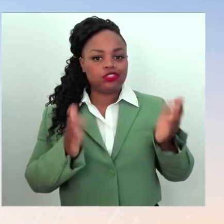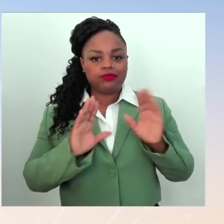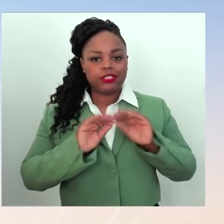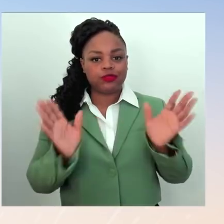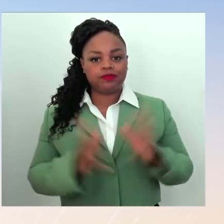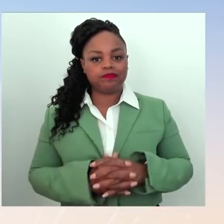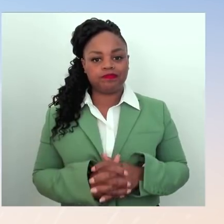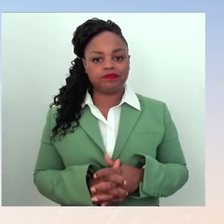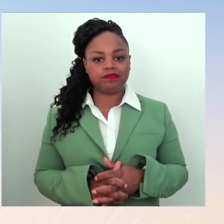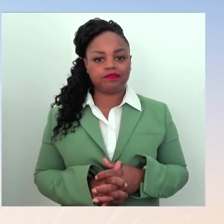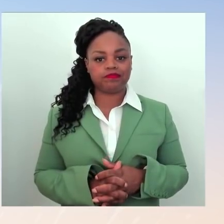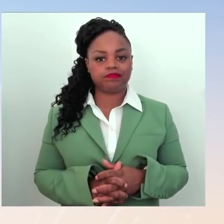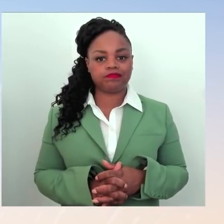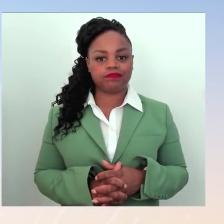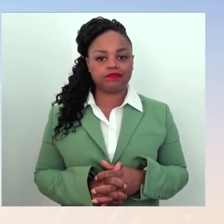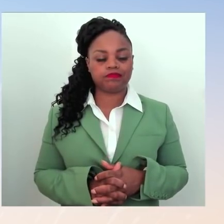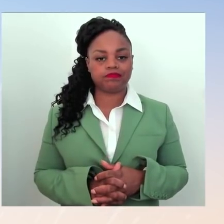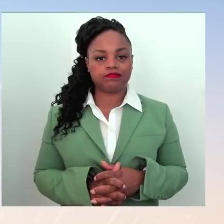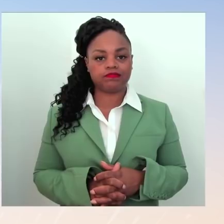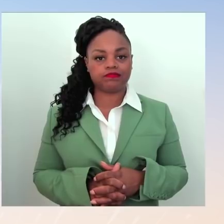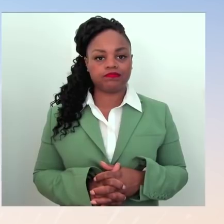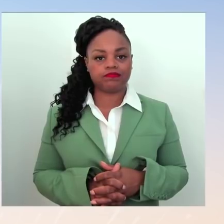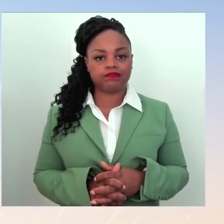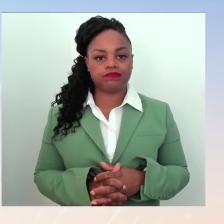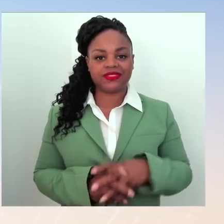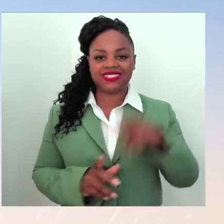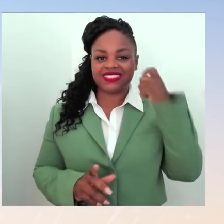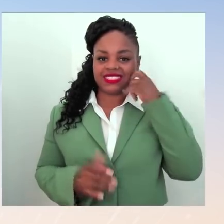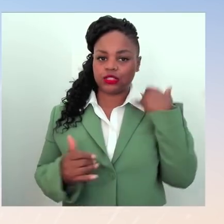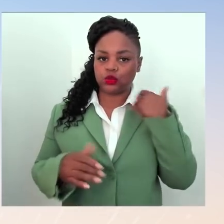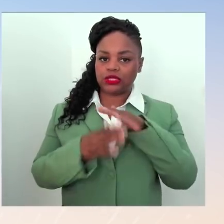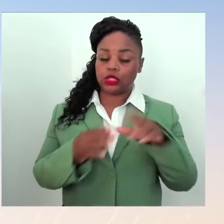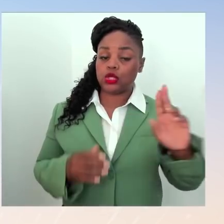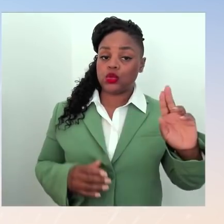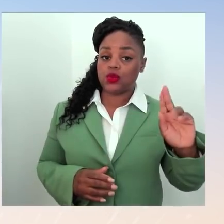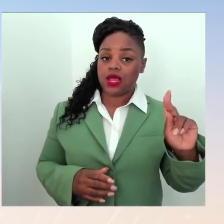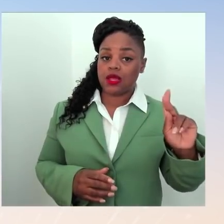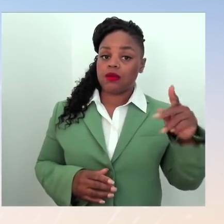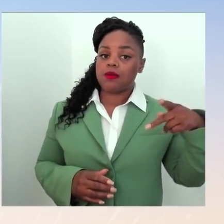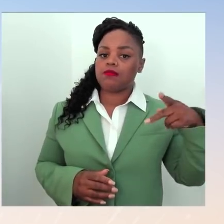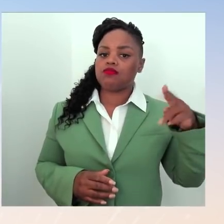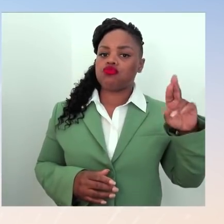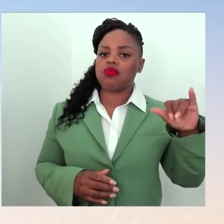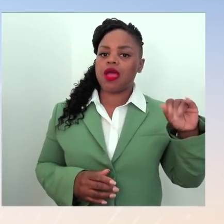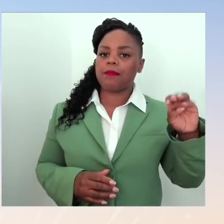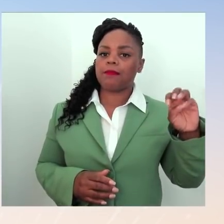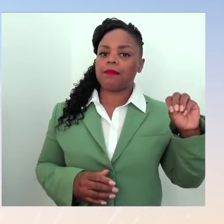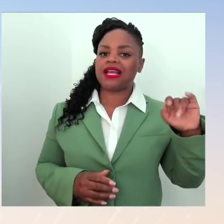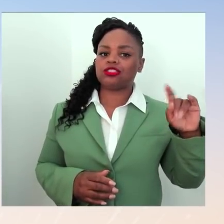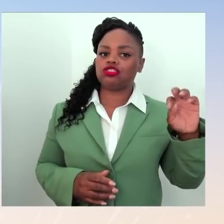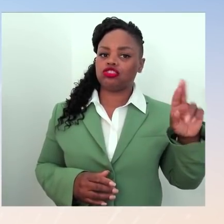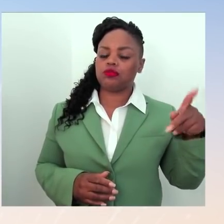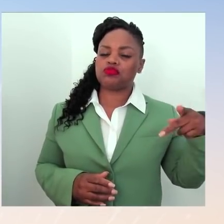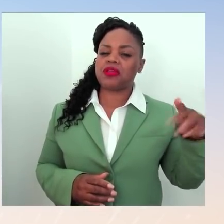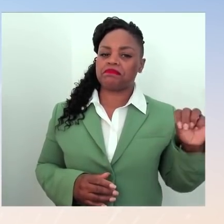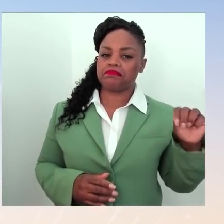Over the weekend, British Prime Minister Boris Johnson took to the New York Times, had this op-ed in which he argued that the U.S, Western allies should